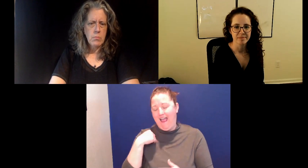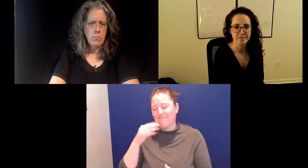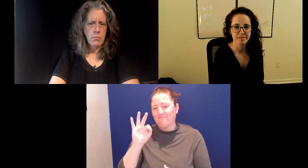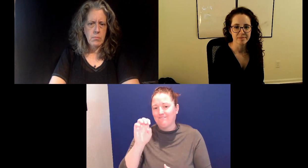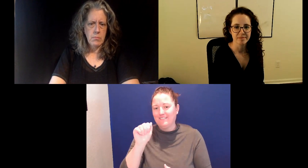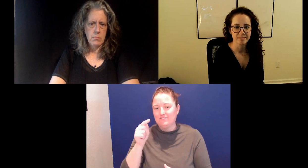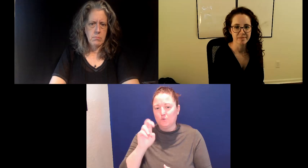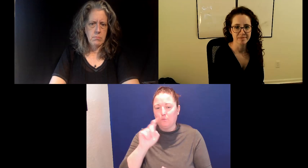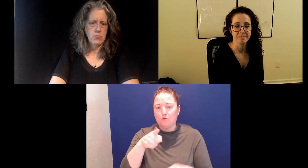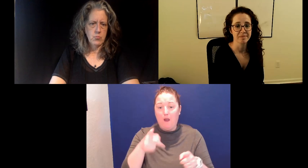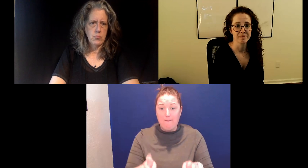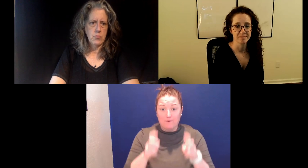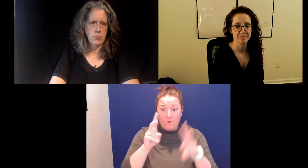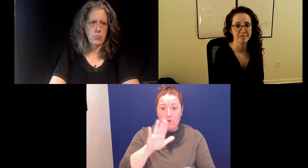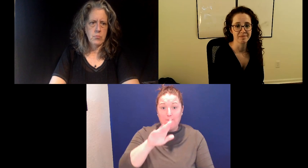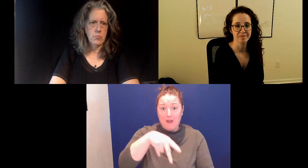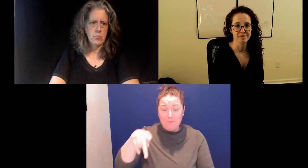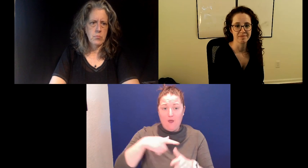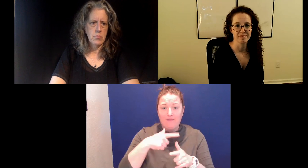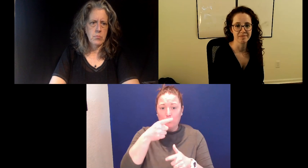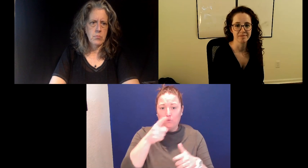i'm sorry i was just wanting to i just thought about a feature um